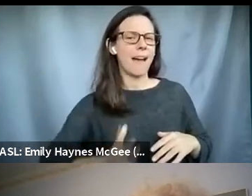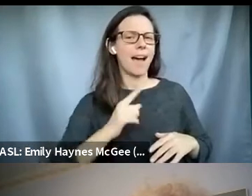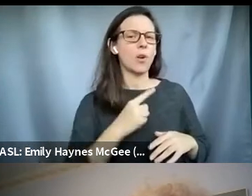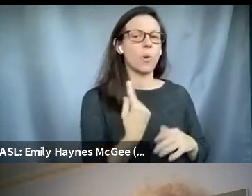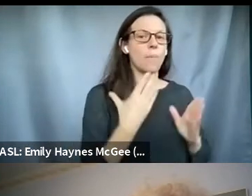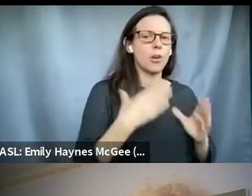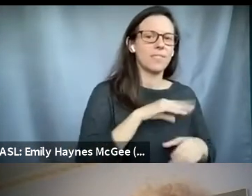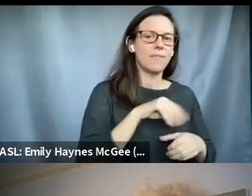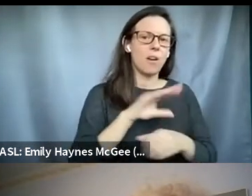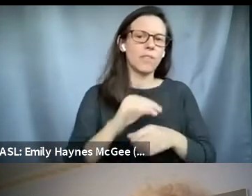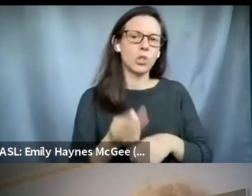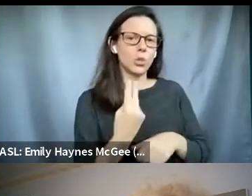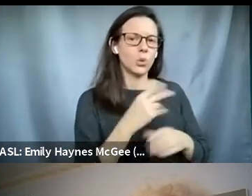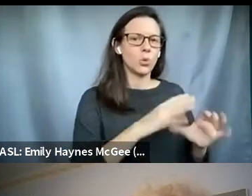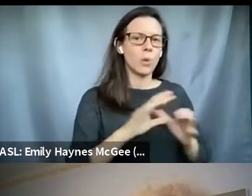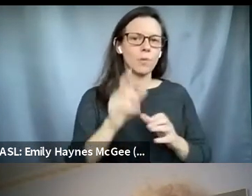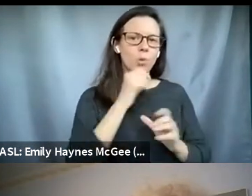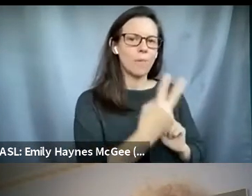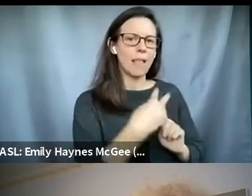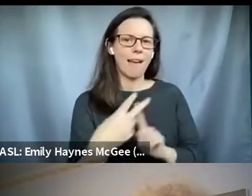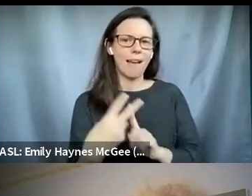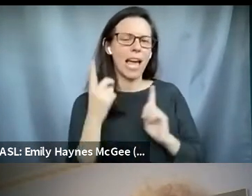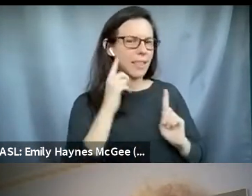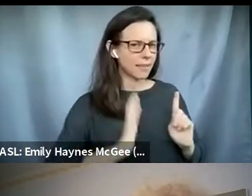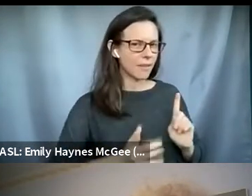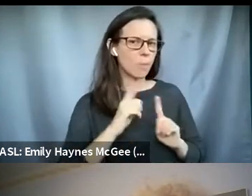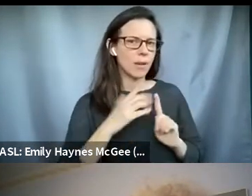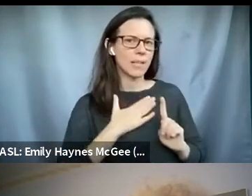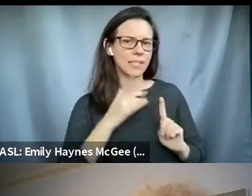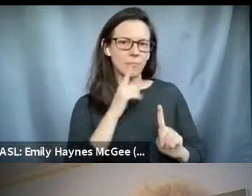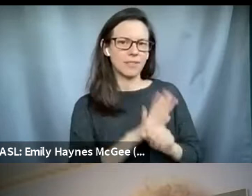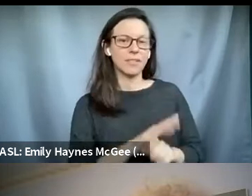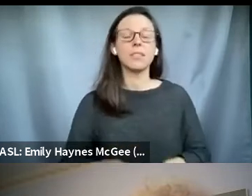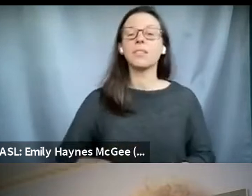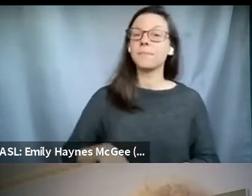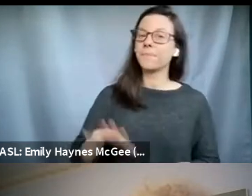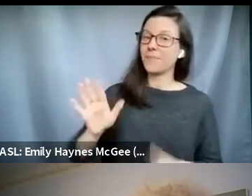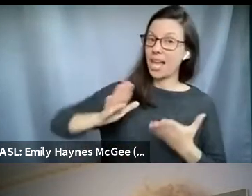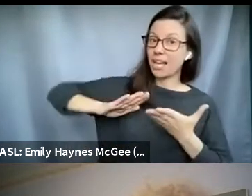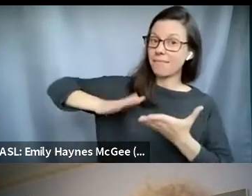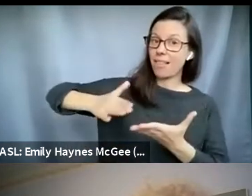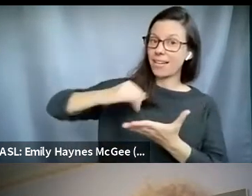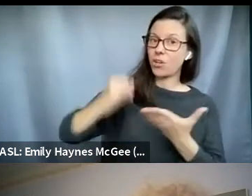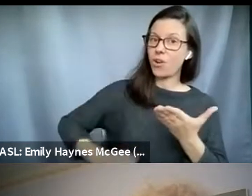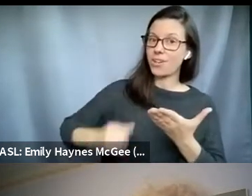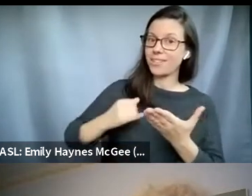We have another question from Kari. Do culinary artists qualify?